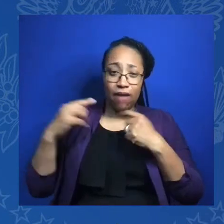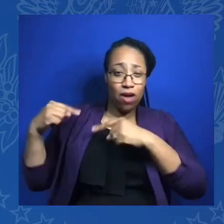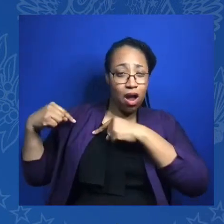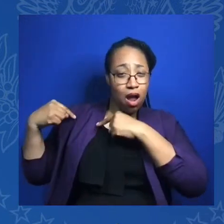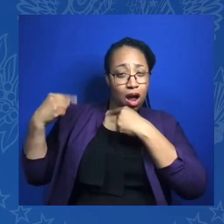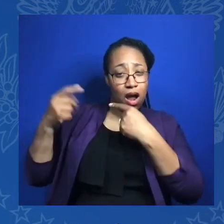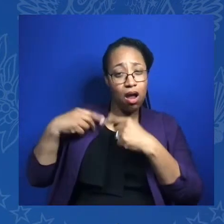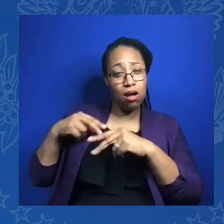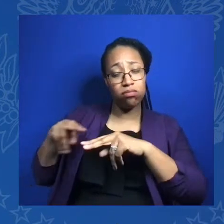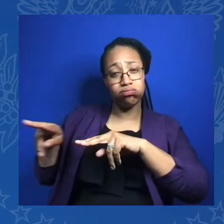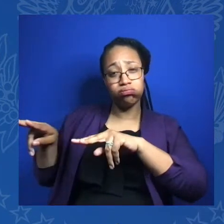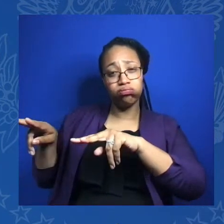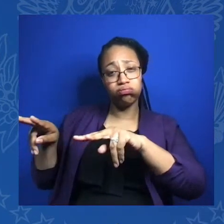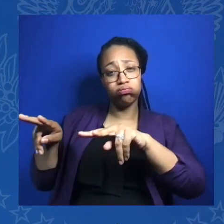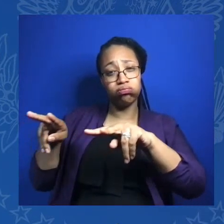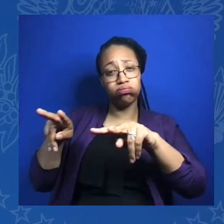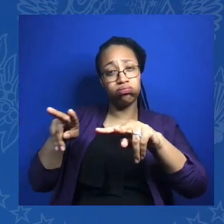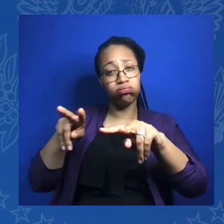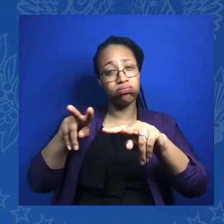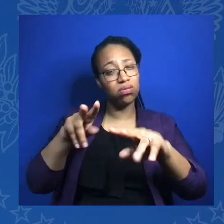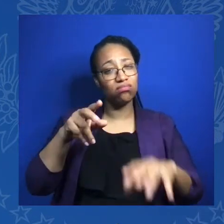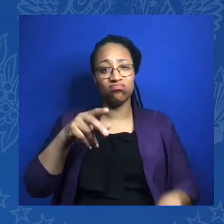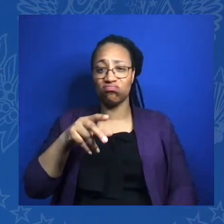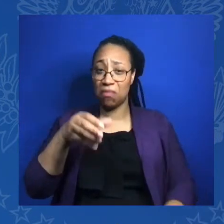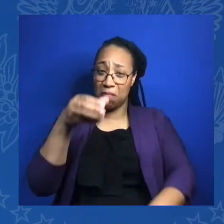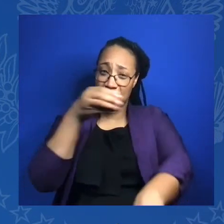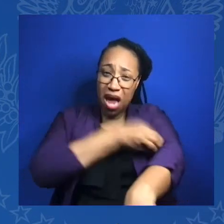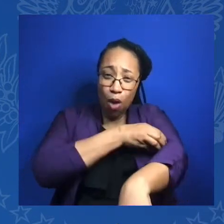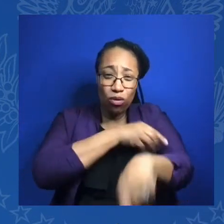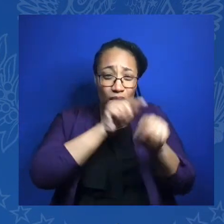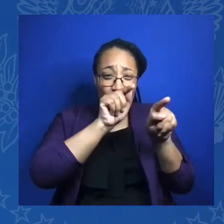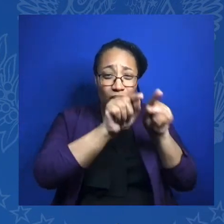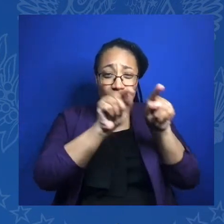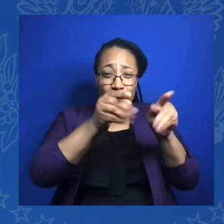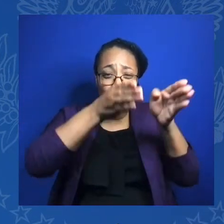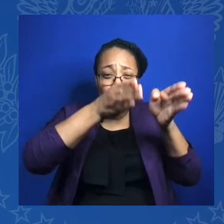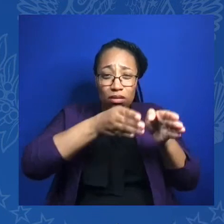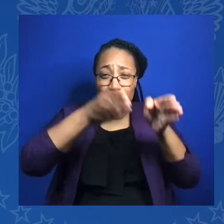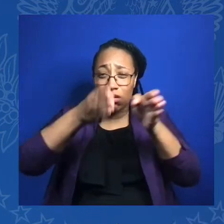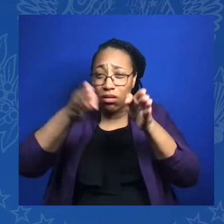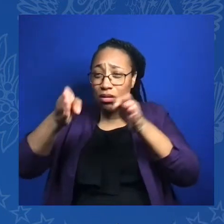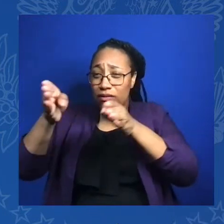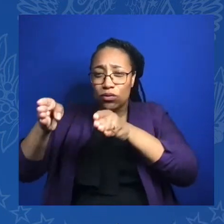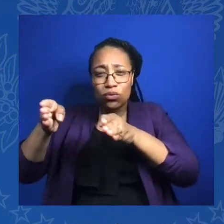each and every one of us, to preserve our democracy. We can. We must. We will.